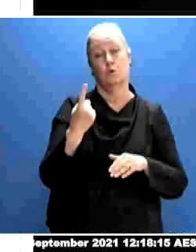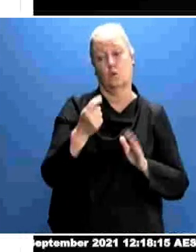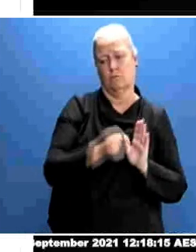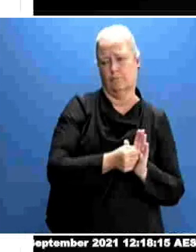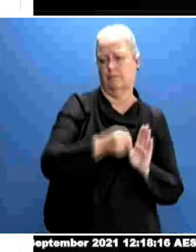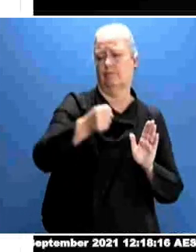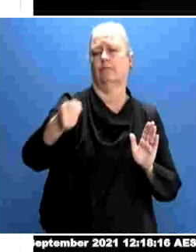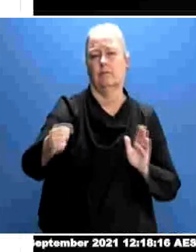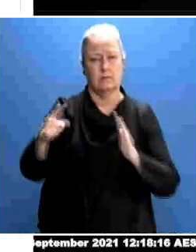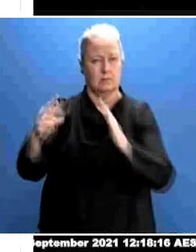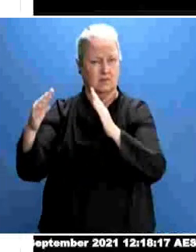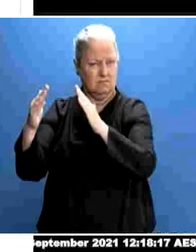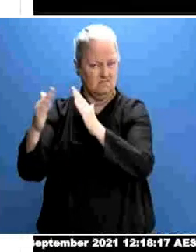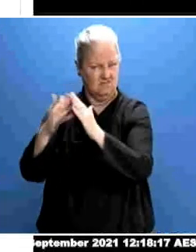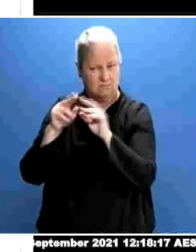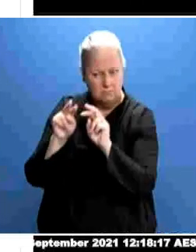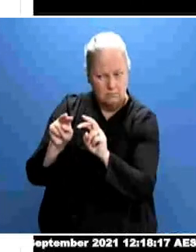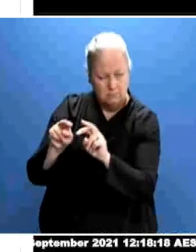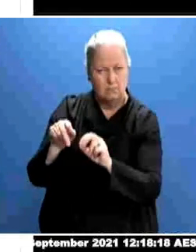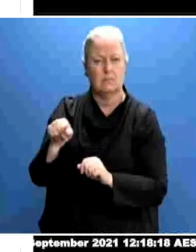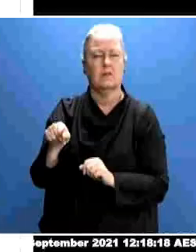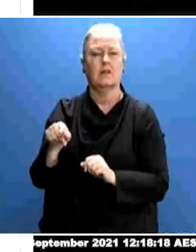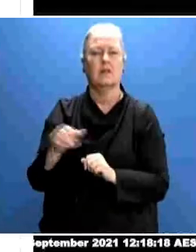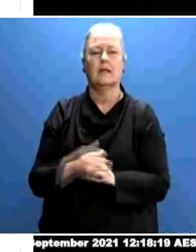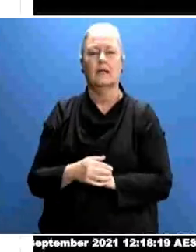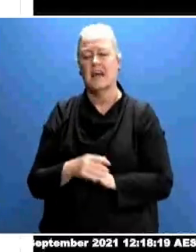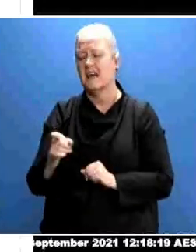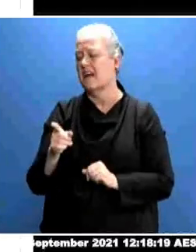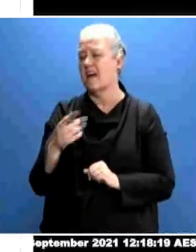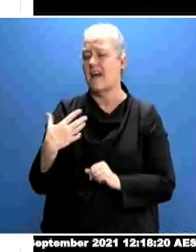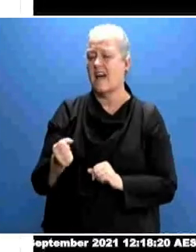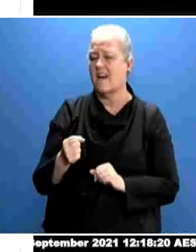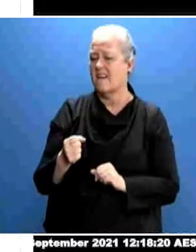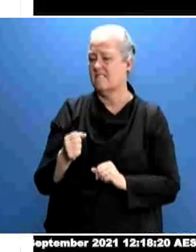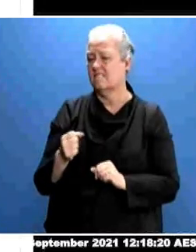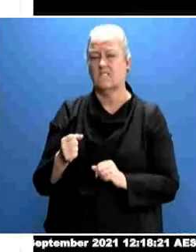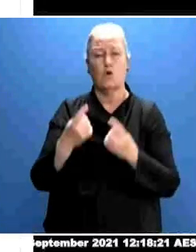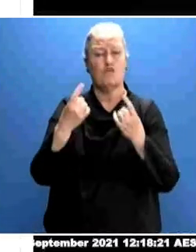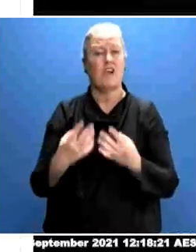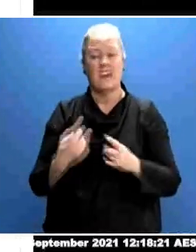that are often exposed to trauma in their own lives, and they're the children in care.